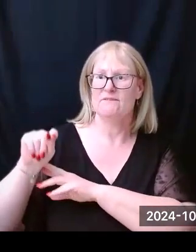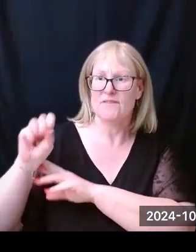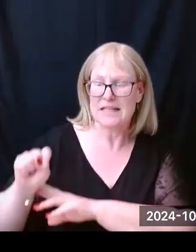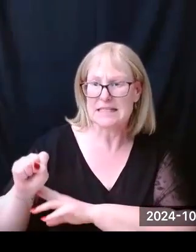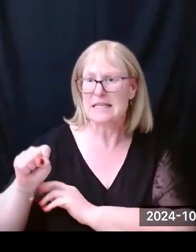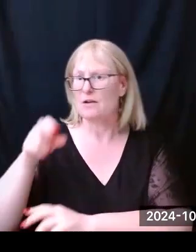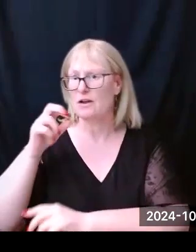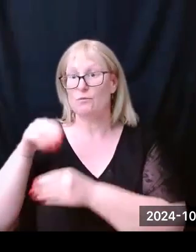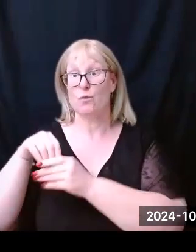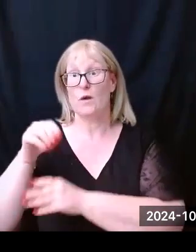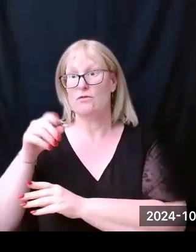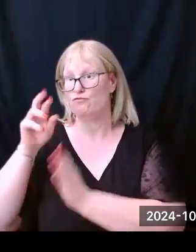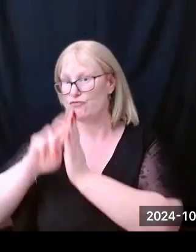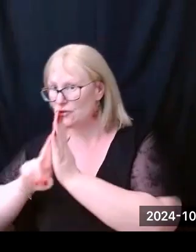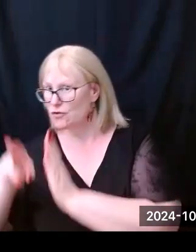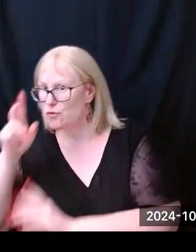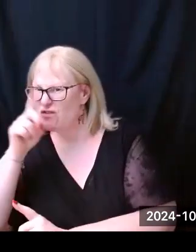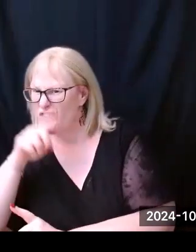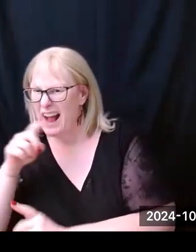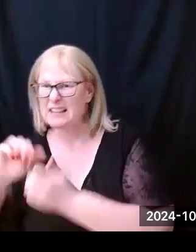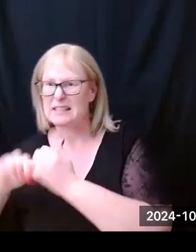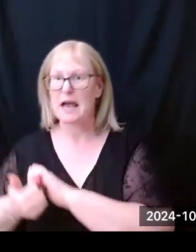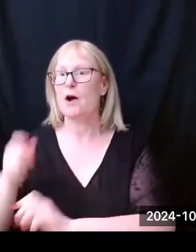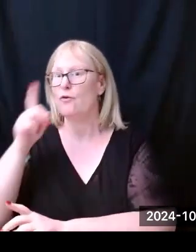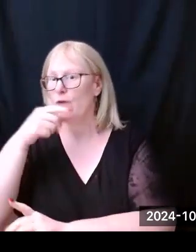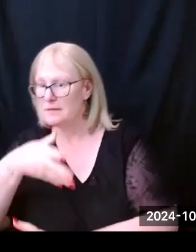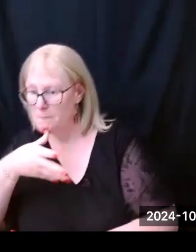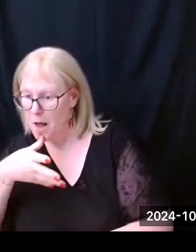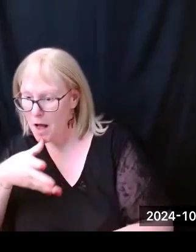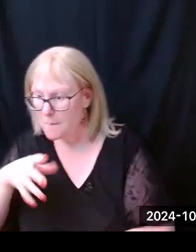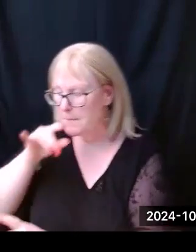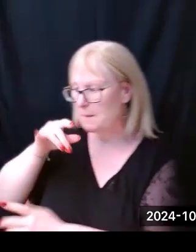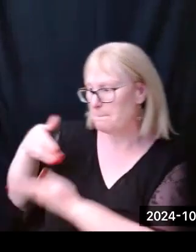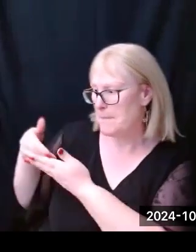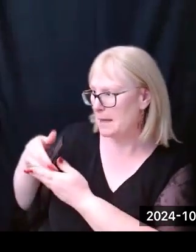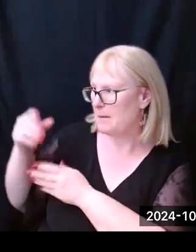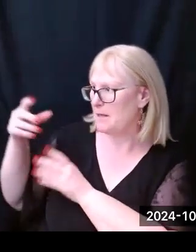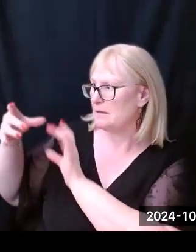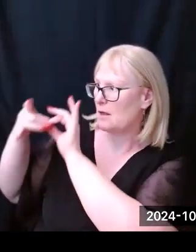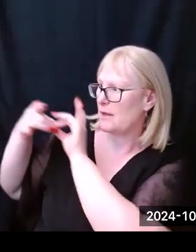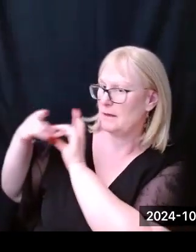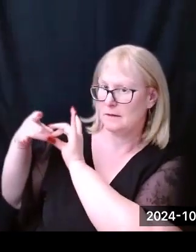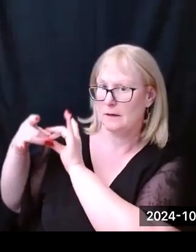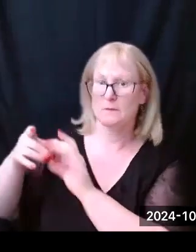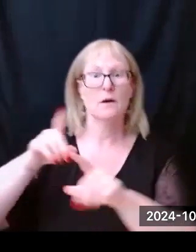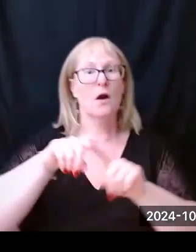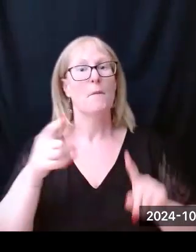But what's most important is that when you have one adult who's there